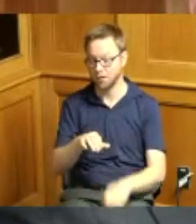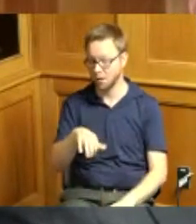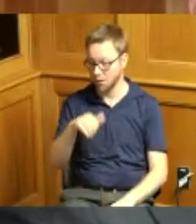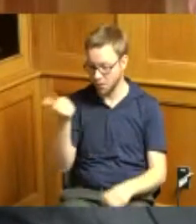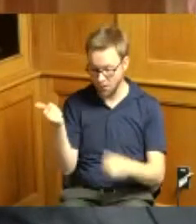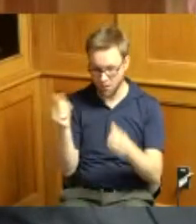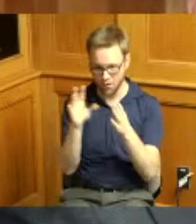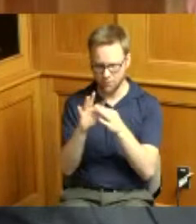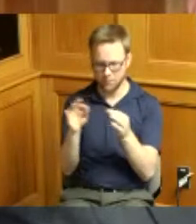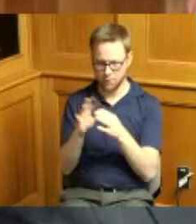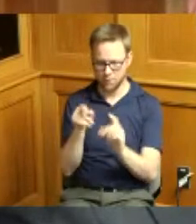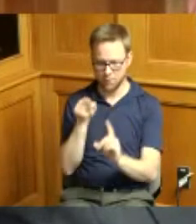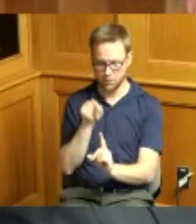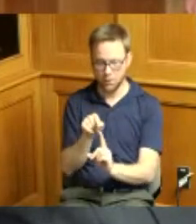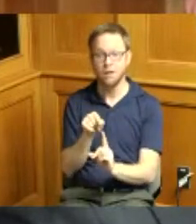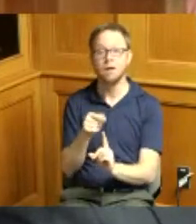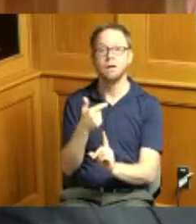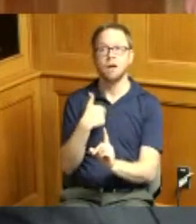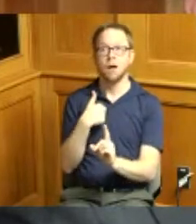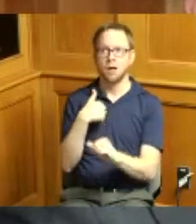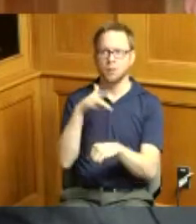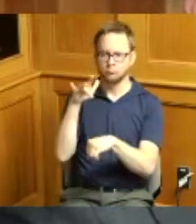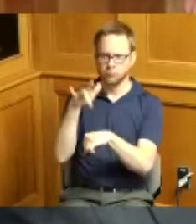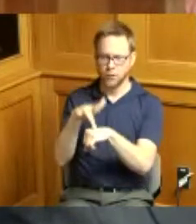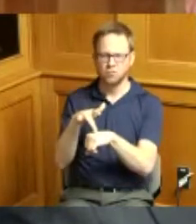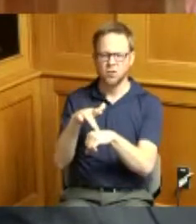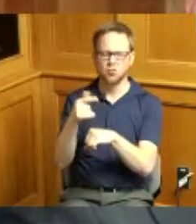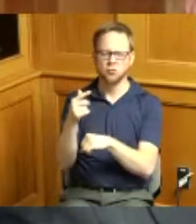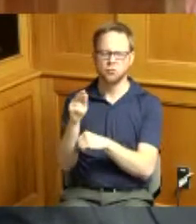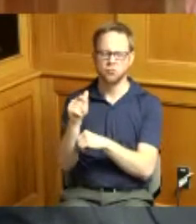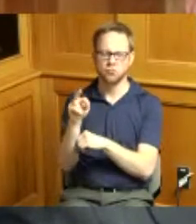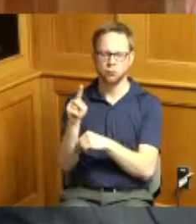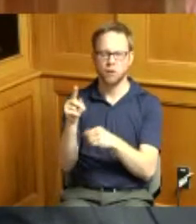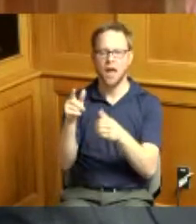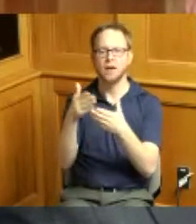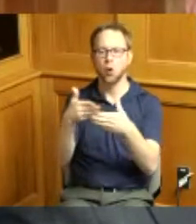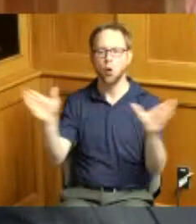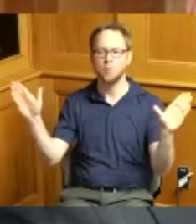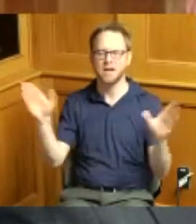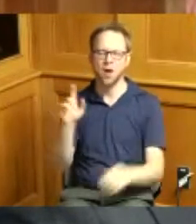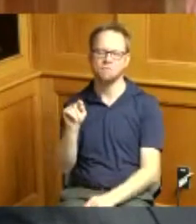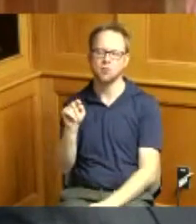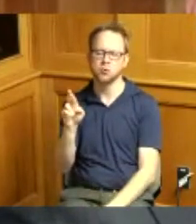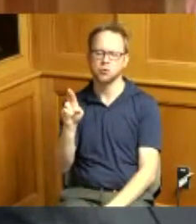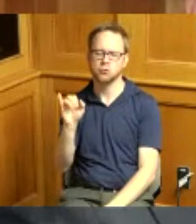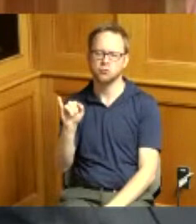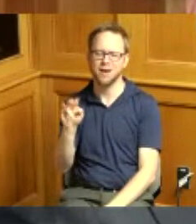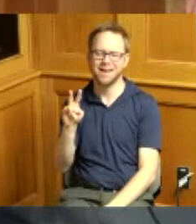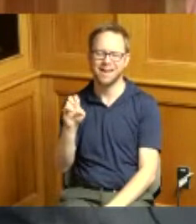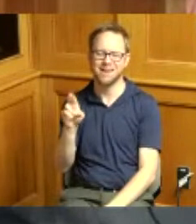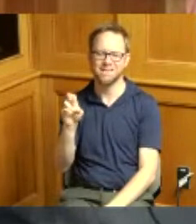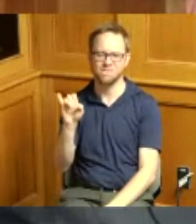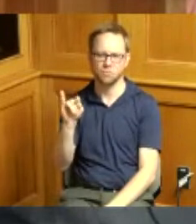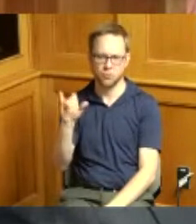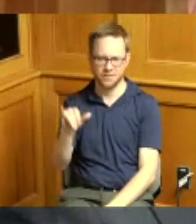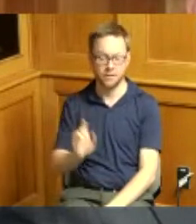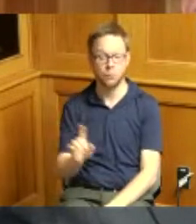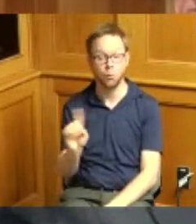had was I went to a grand opening of Triversity up in Walnut Hills Mel Gravely was there lots of my